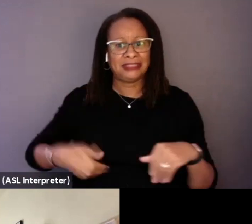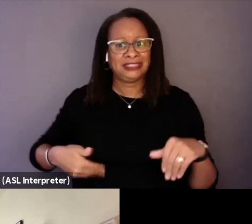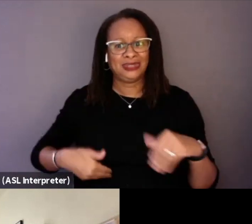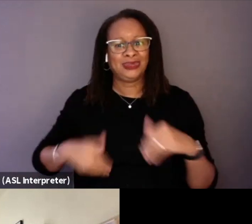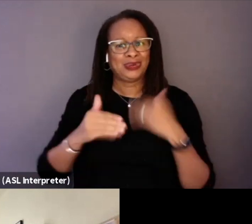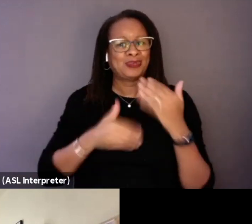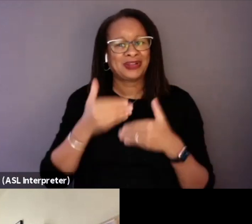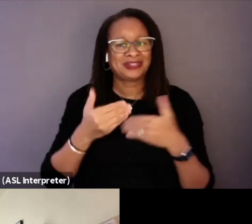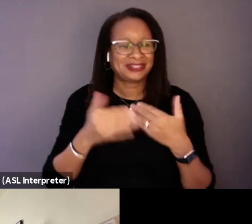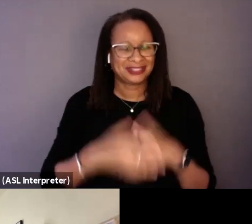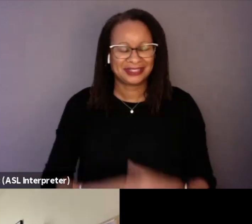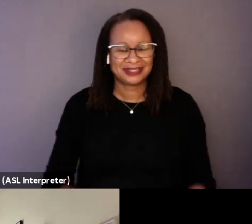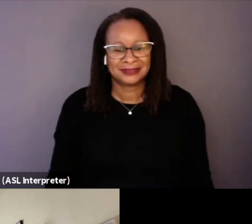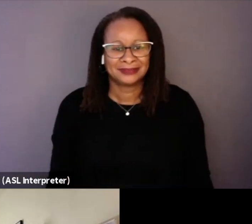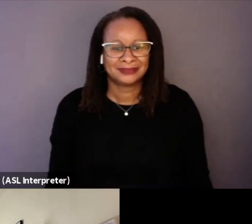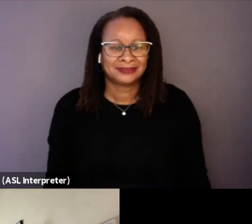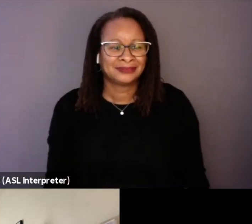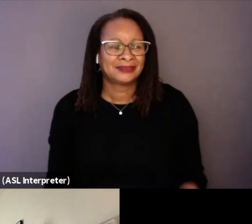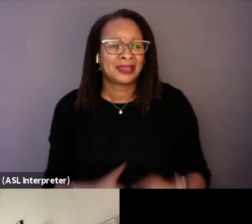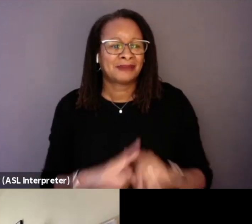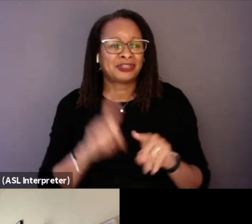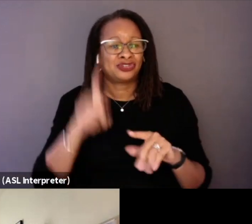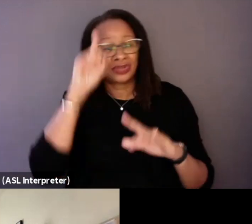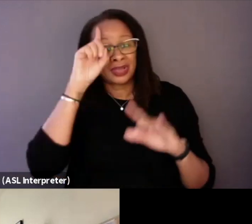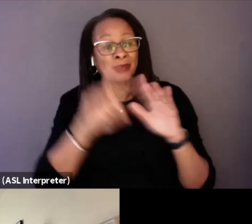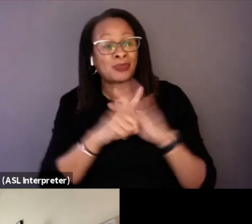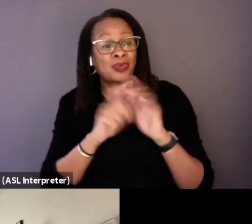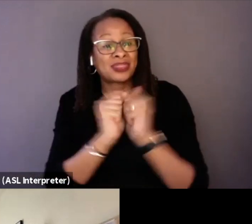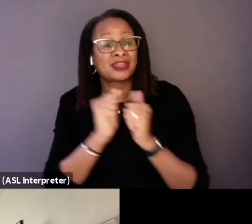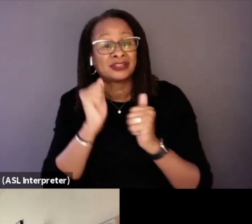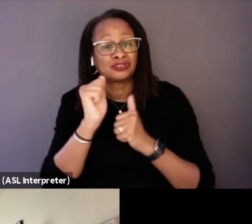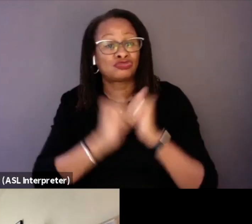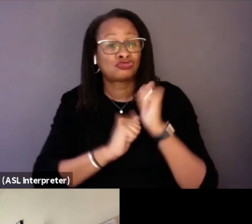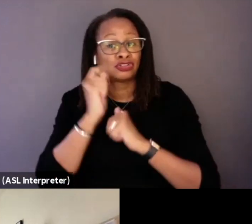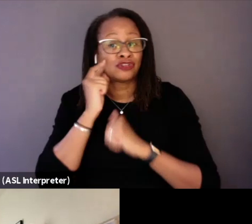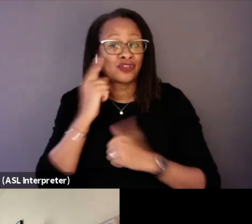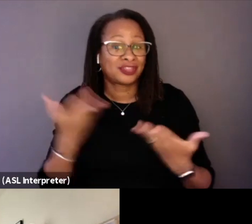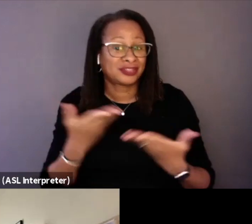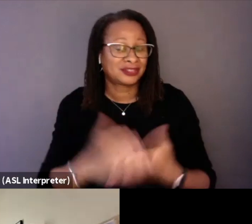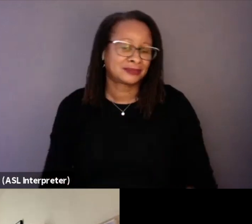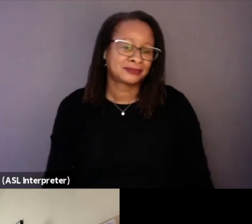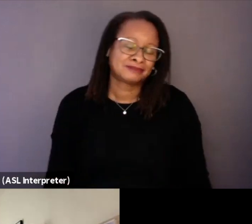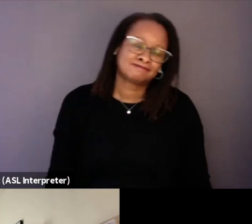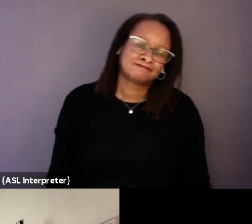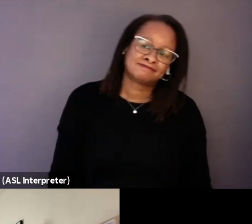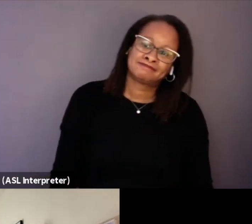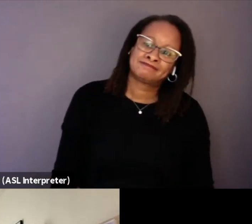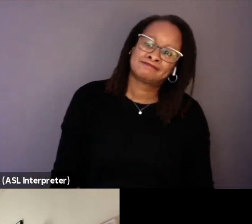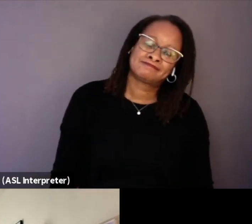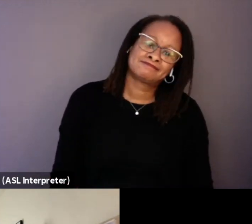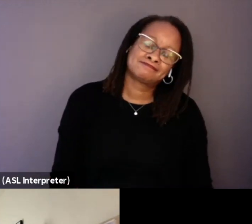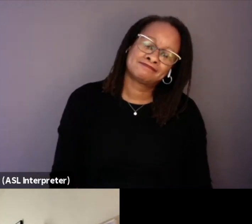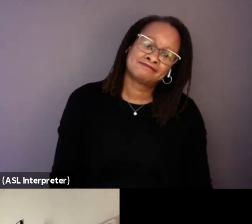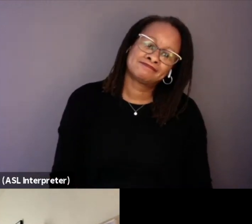but you had to come up with a structure for this. Yeah. So and that was a beautiful process too.